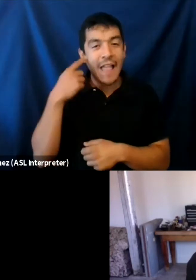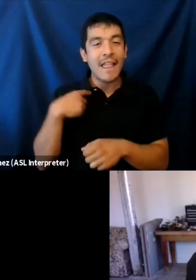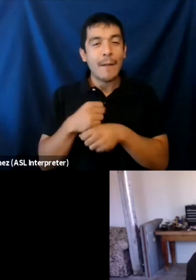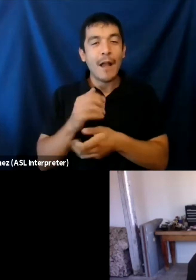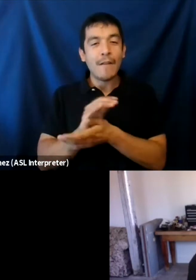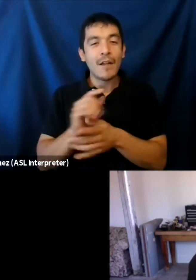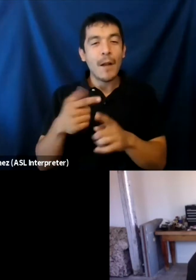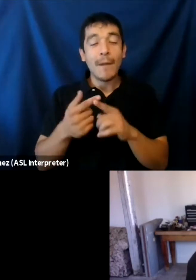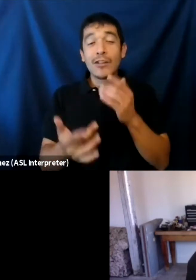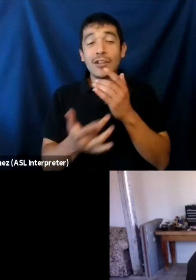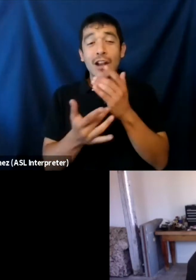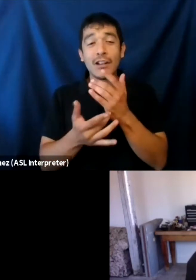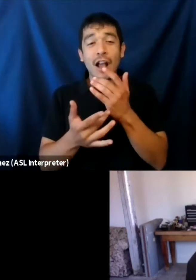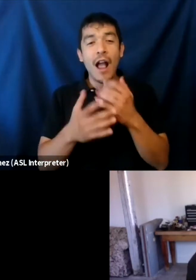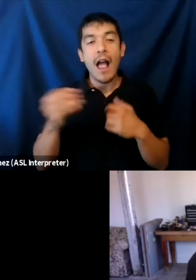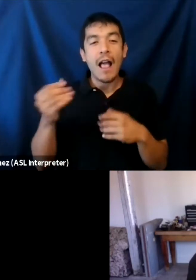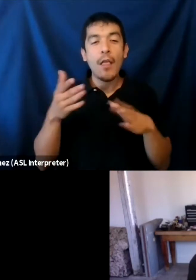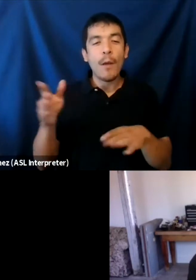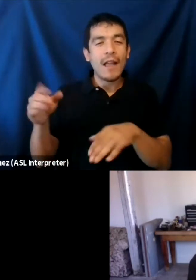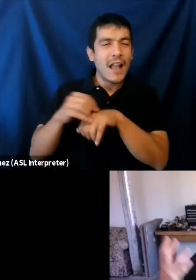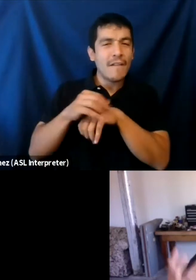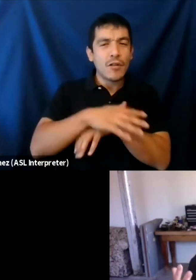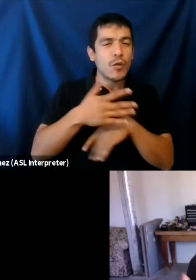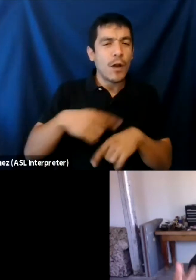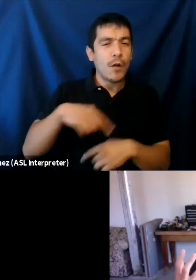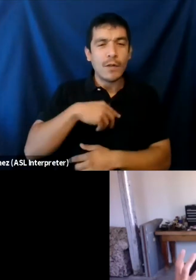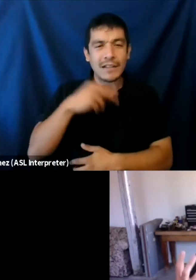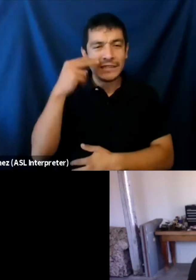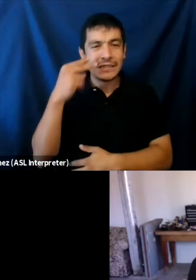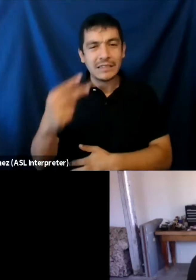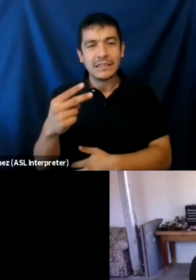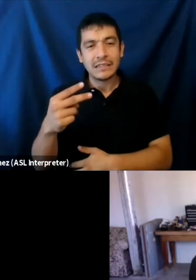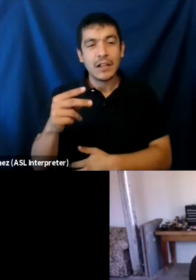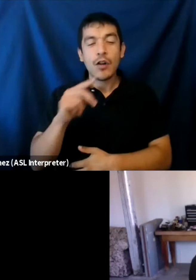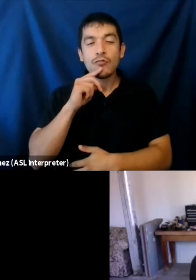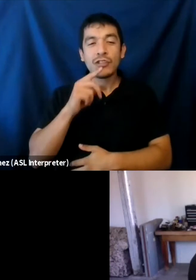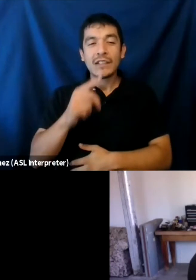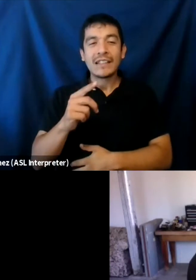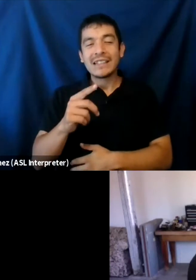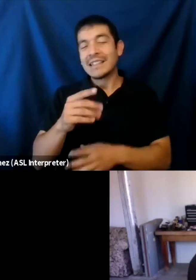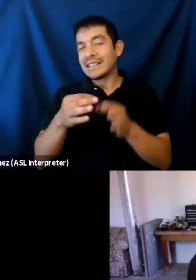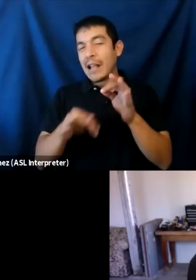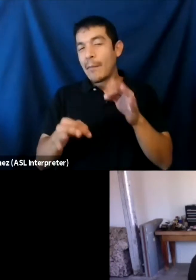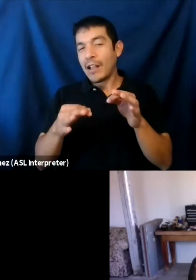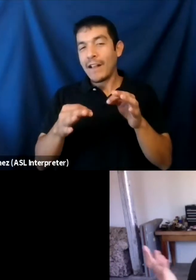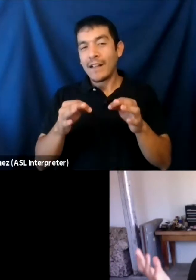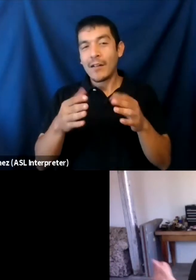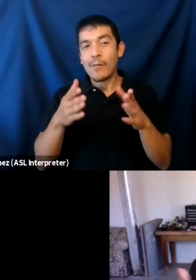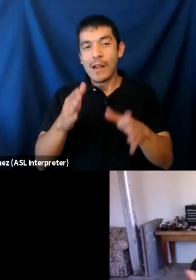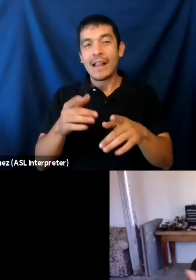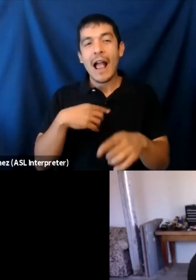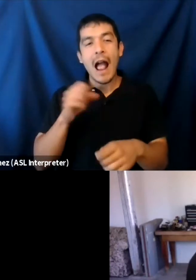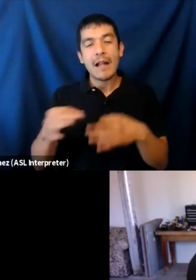and the way it influences the way we see it. I mean, that's like the most low-res version of how you could describe the film,